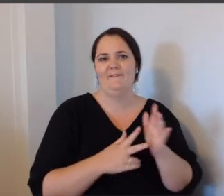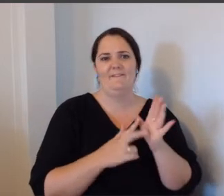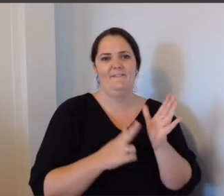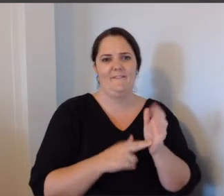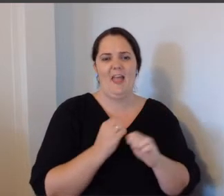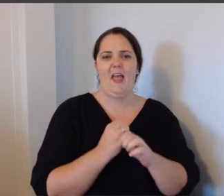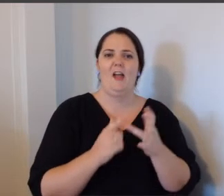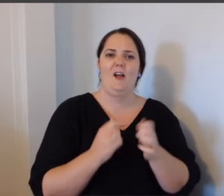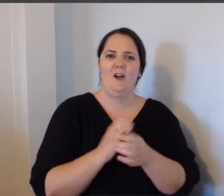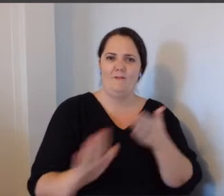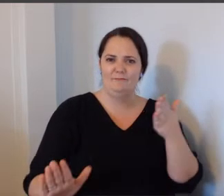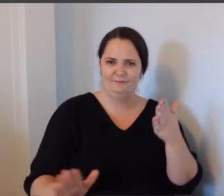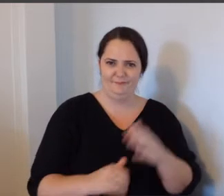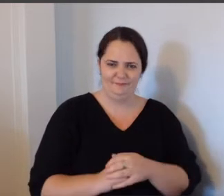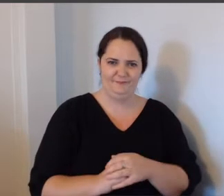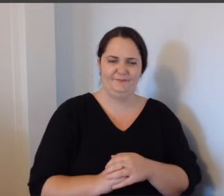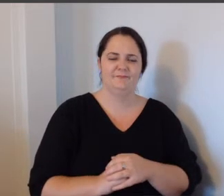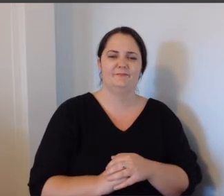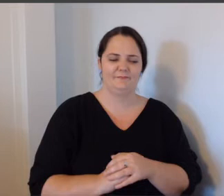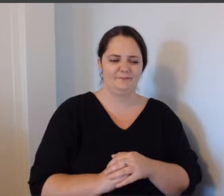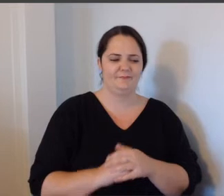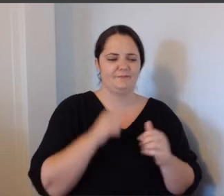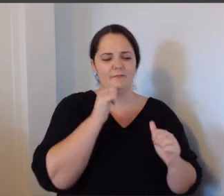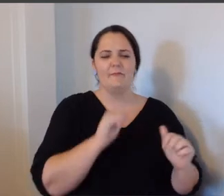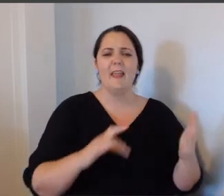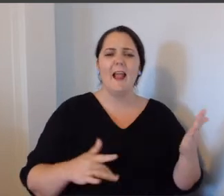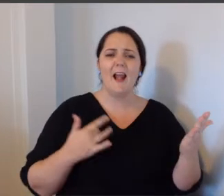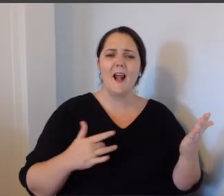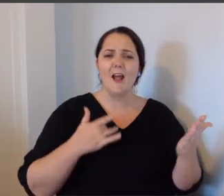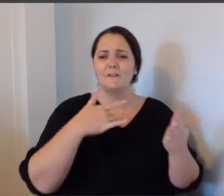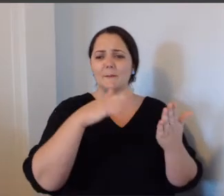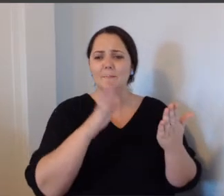notice, in this slide and from the painting, his this thick application of paint and these